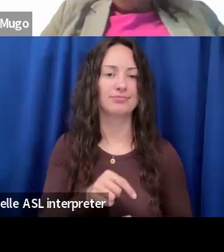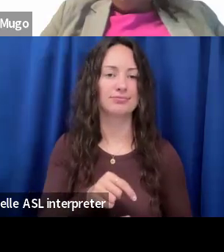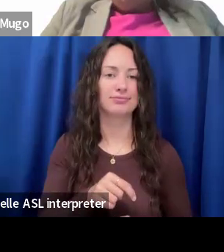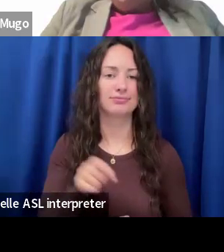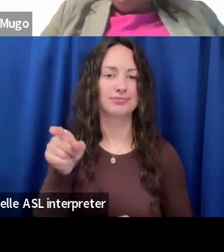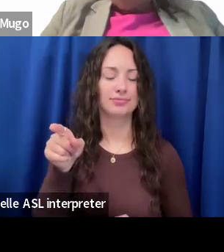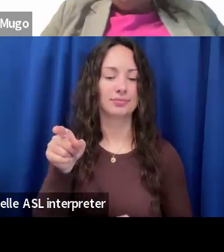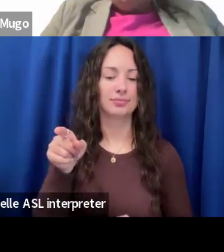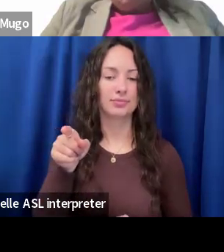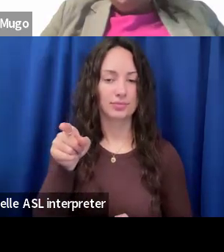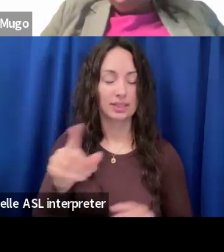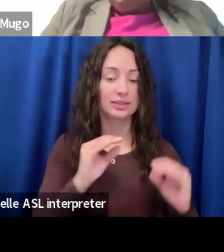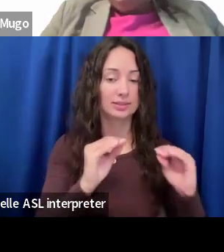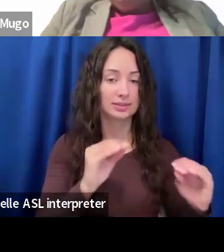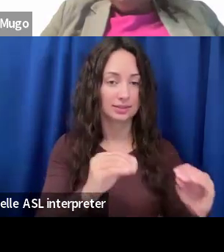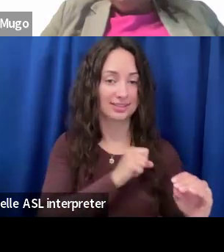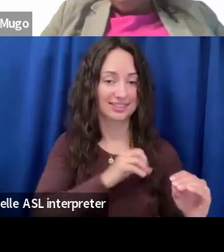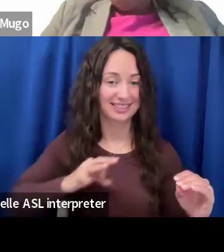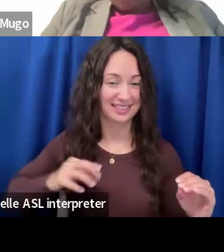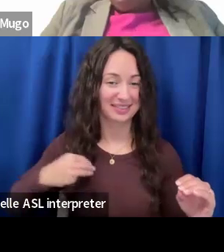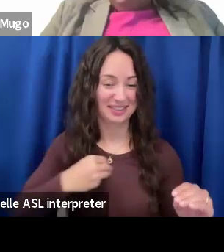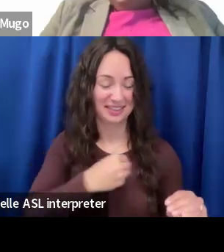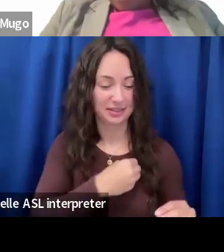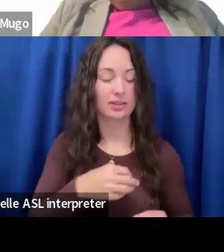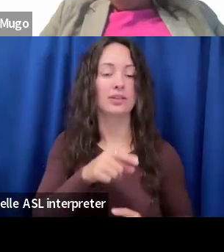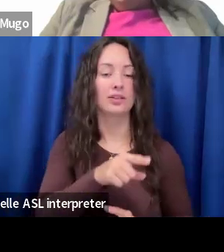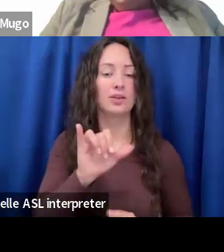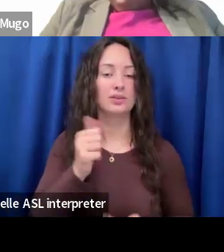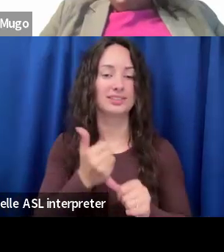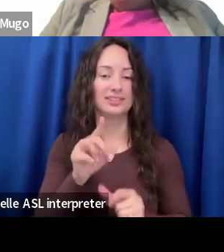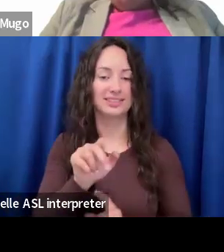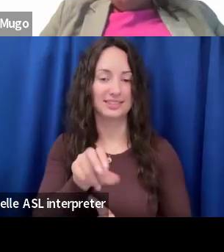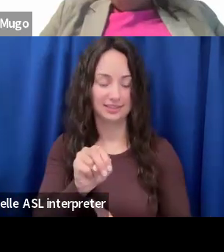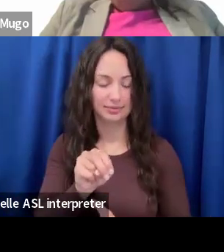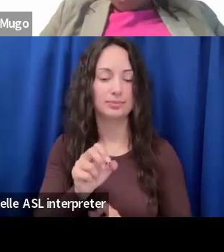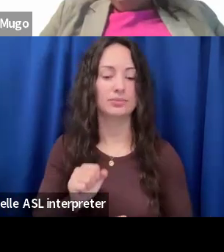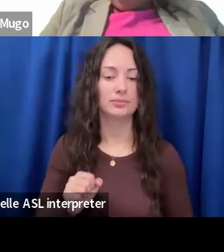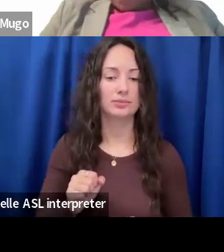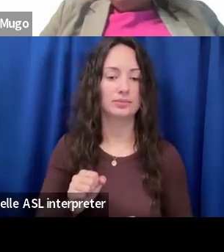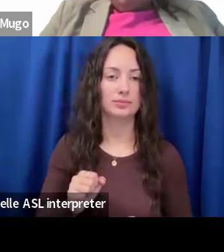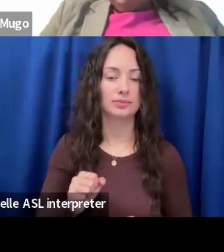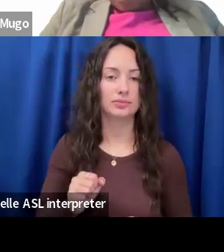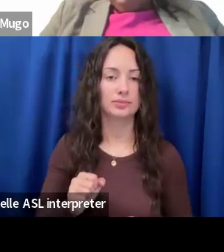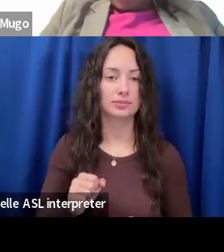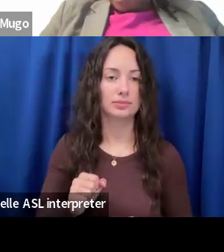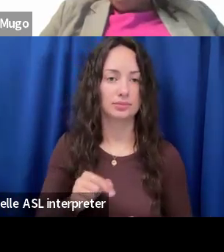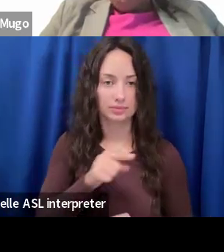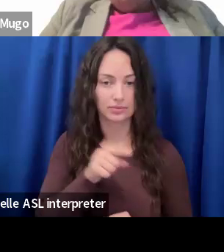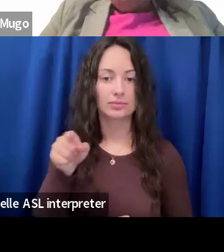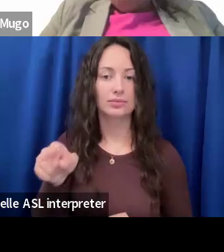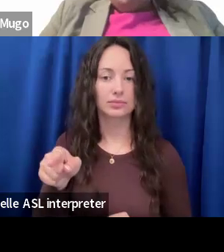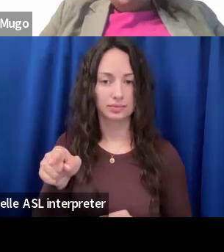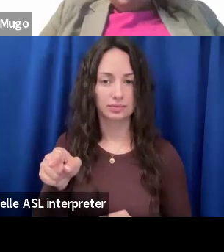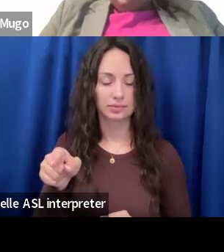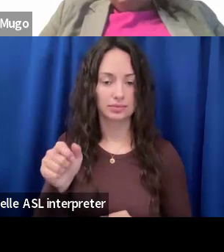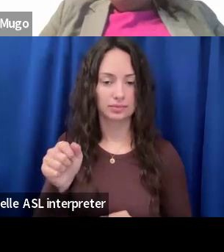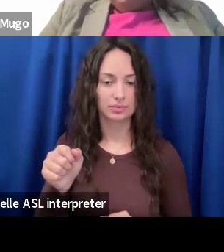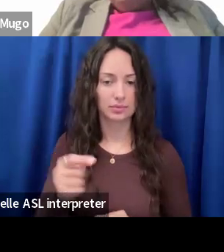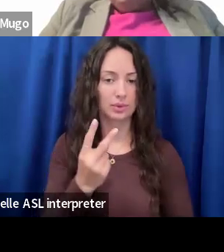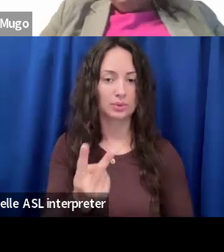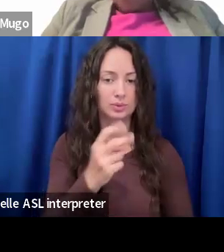department chair, divisional chair, and assistant Dean. He has been two S-STEM grants where he